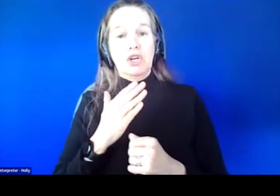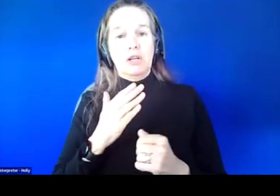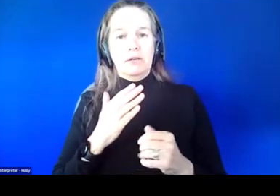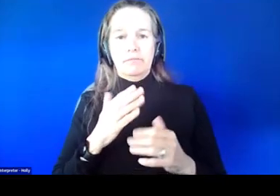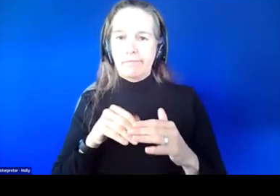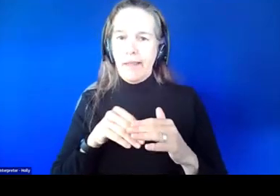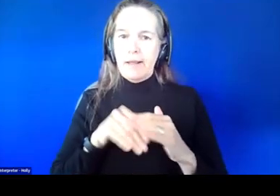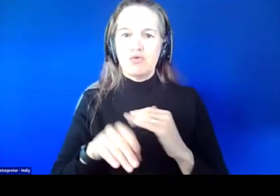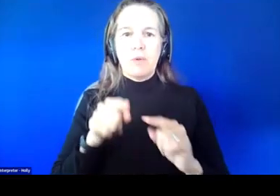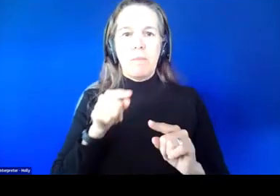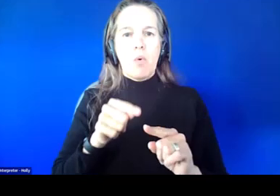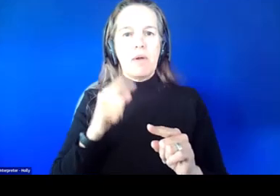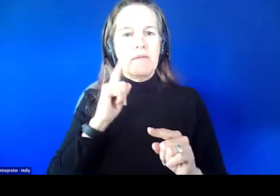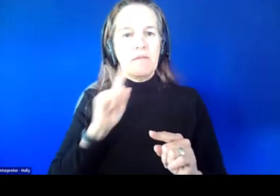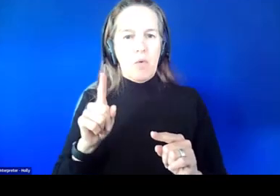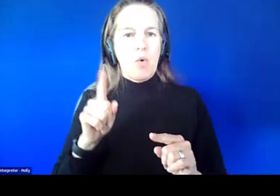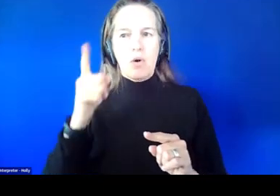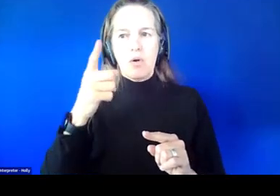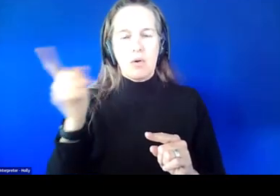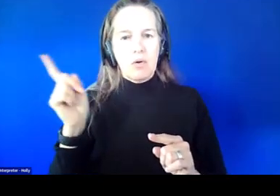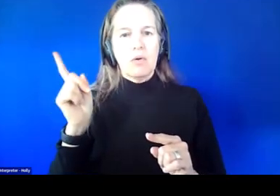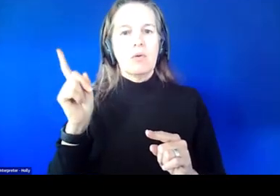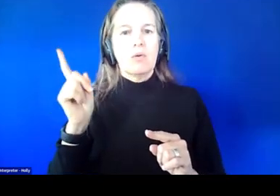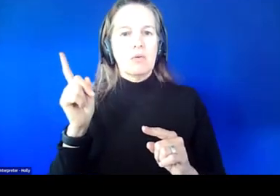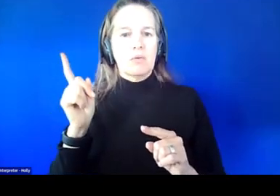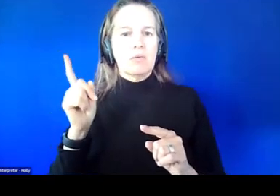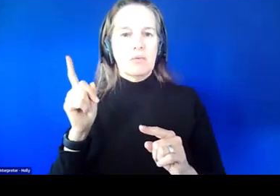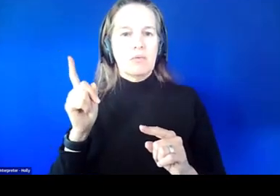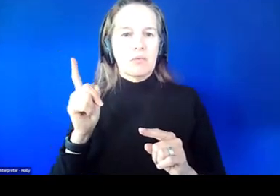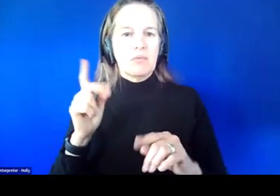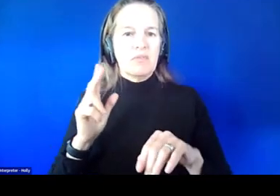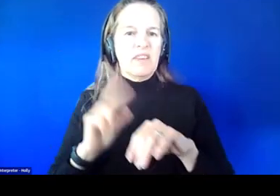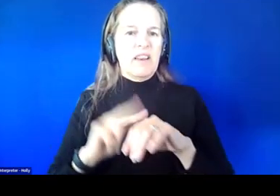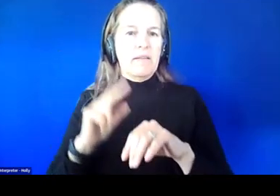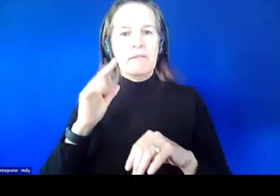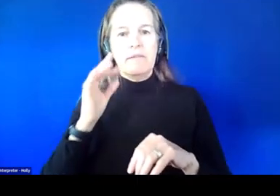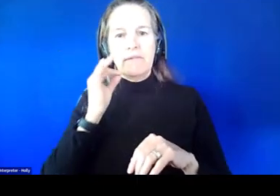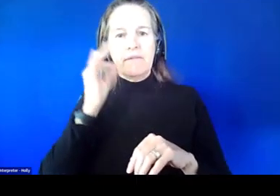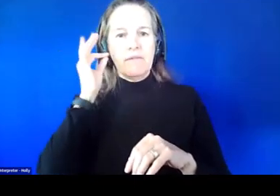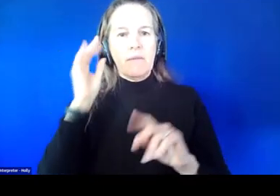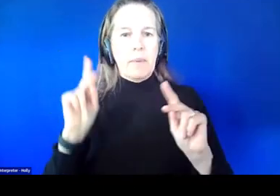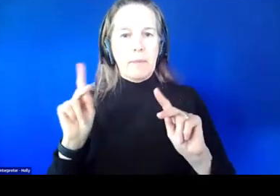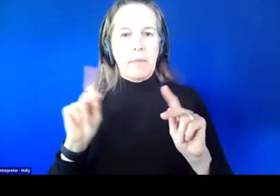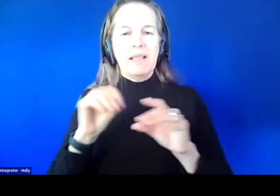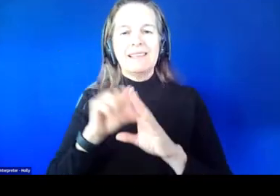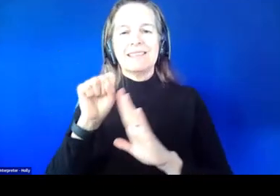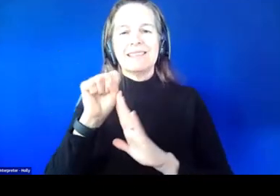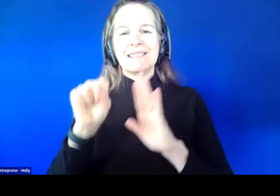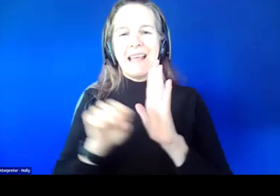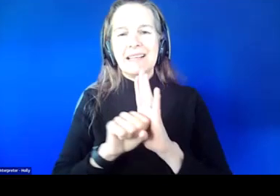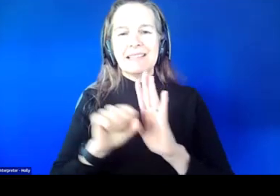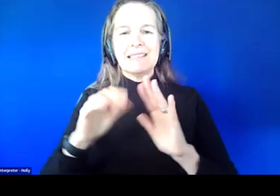peoples into state to state systems and governments